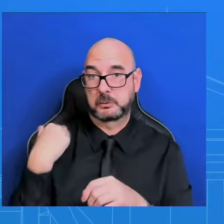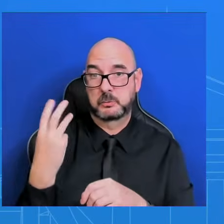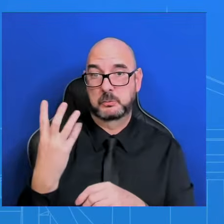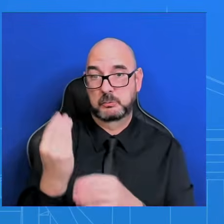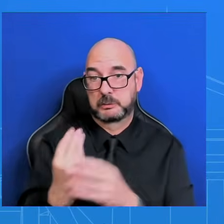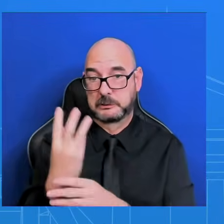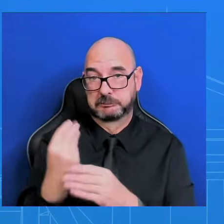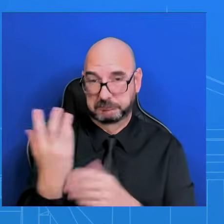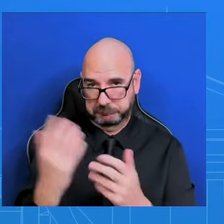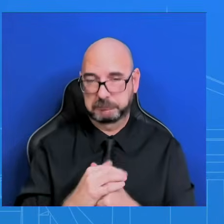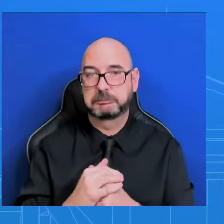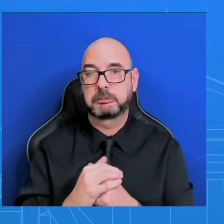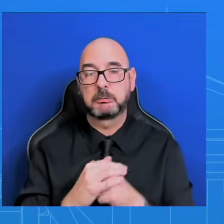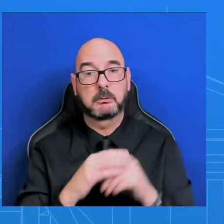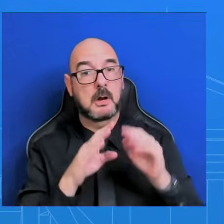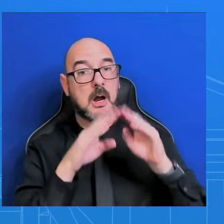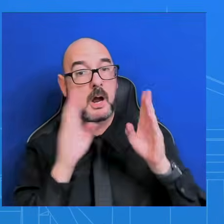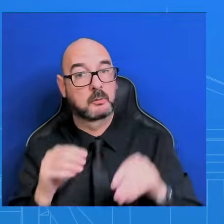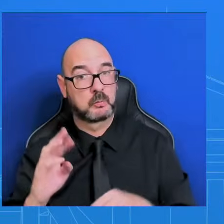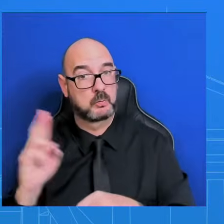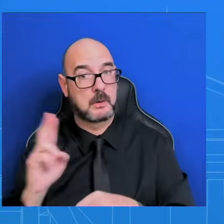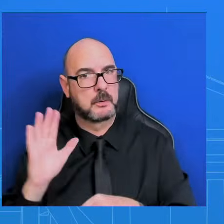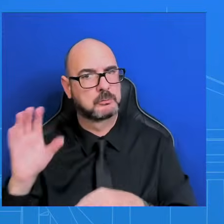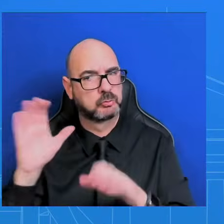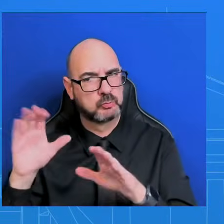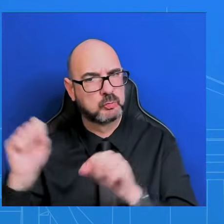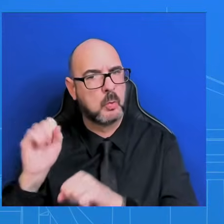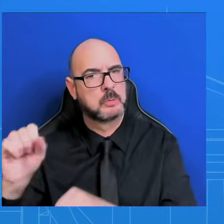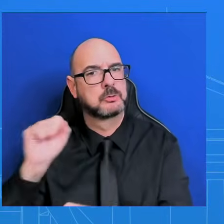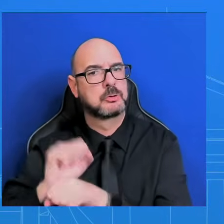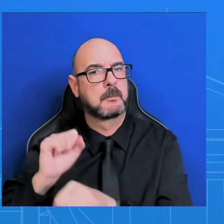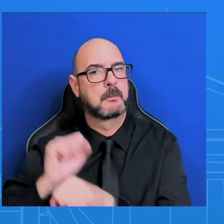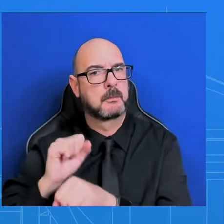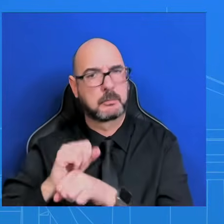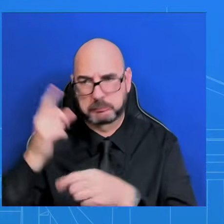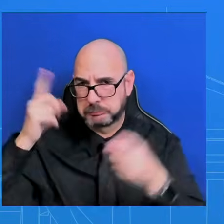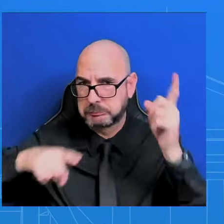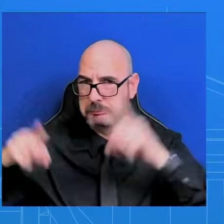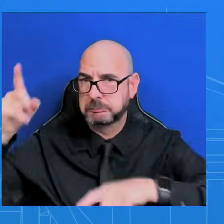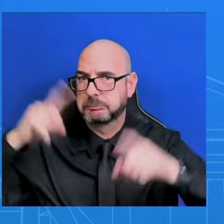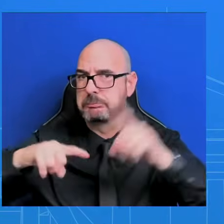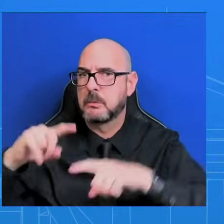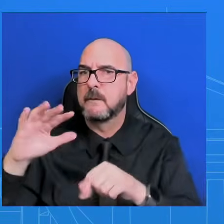and work across the aisle to pass full-year funding bills that deliver for the American people